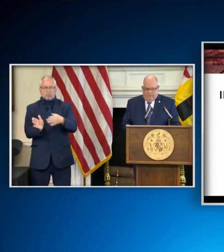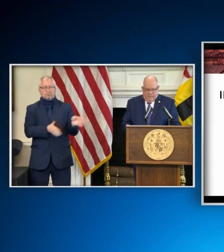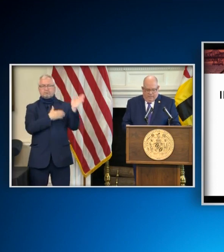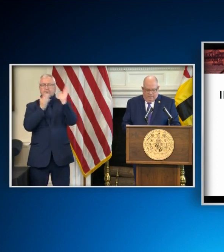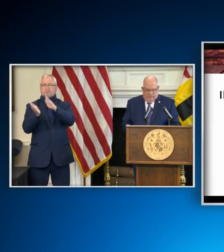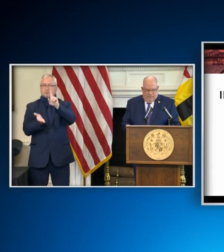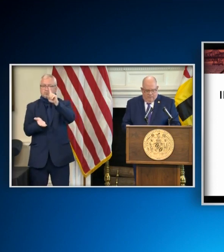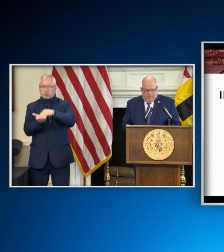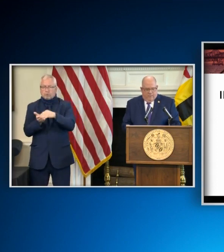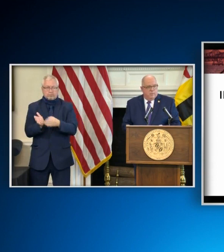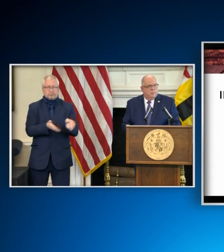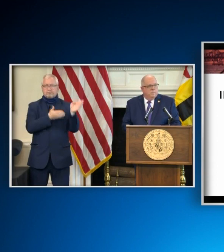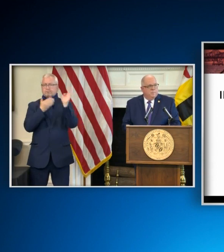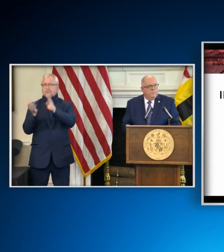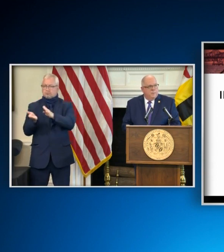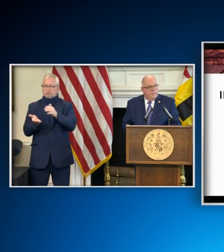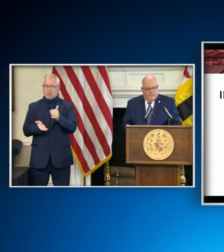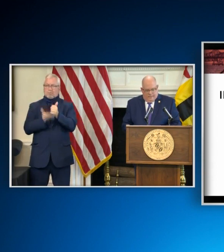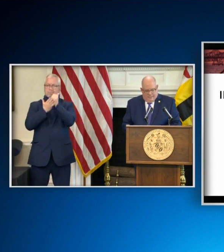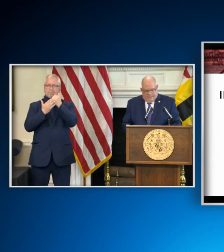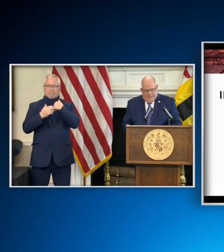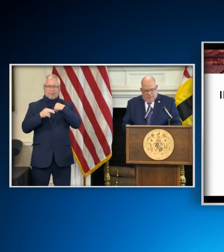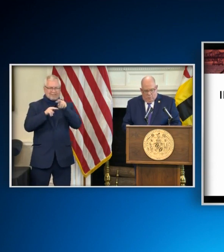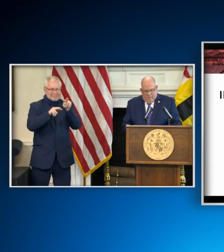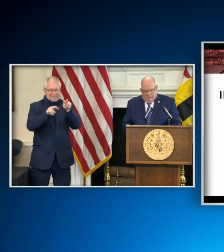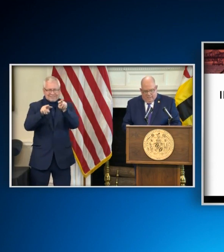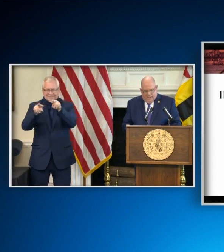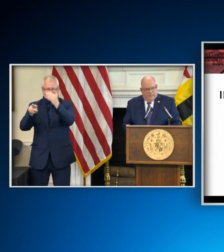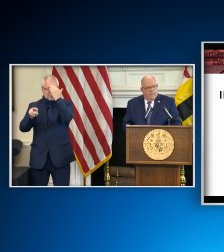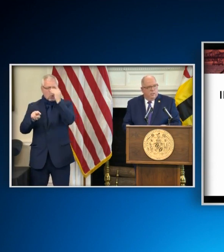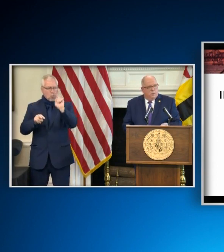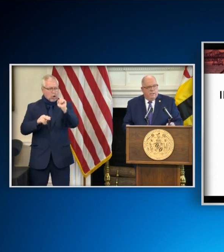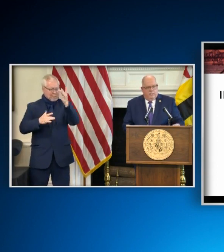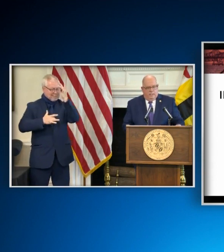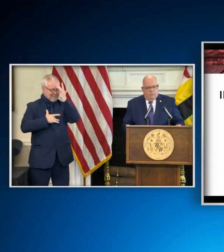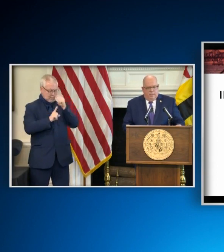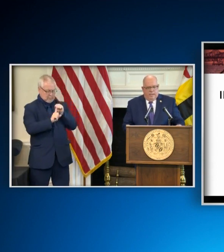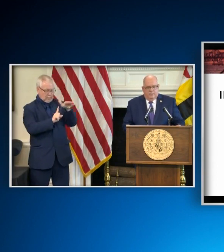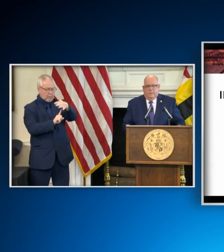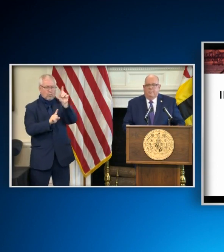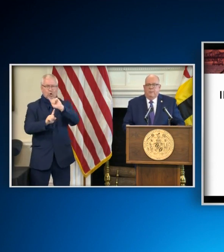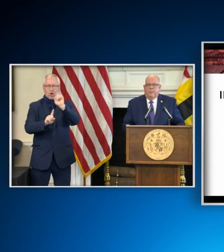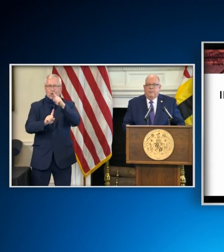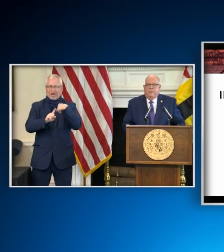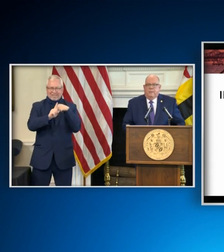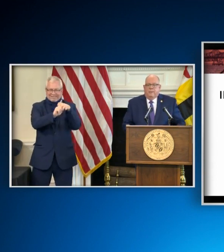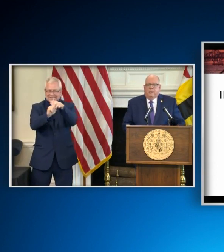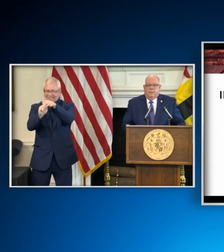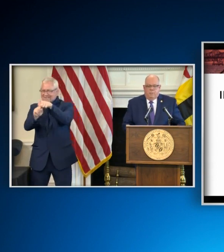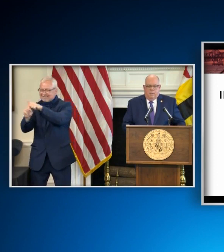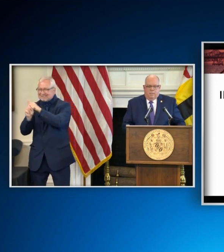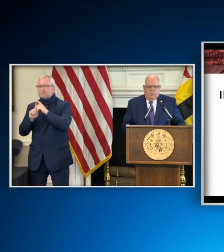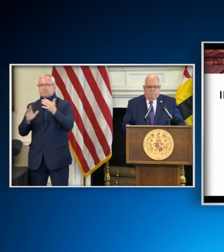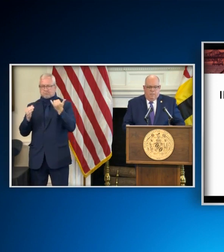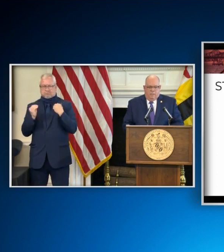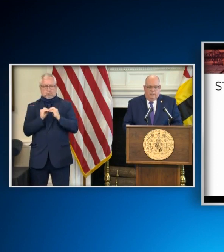AS PART OF THE ALL HANDS ON DECK EFFORT TO FIND AND FIGHT THE VIRUS.